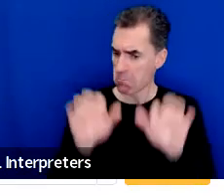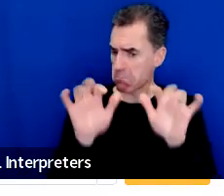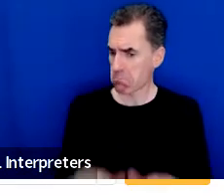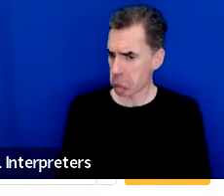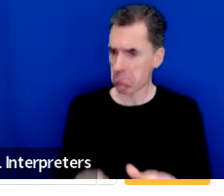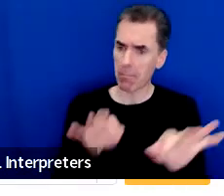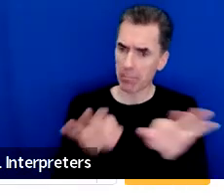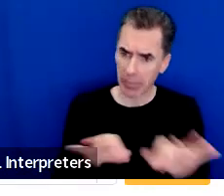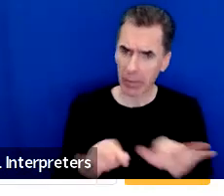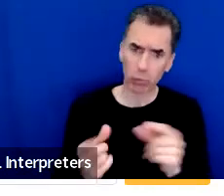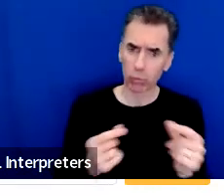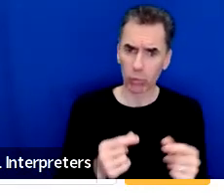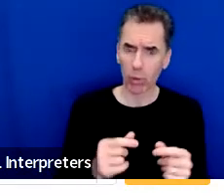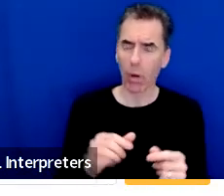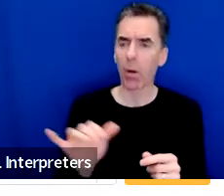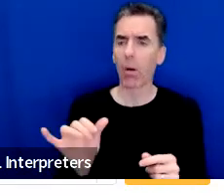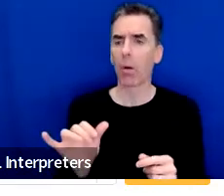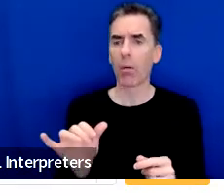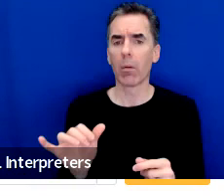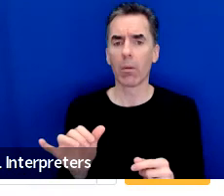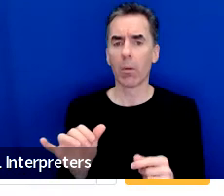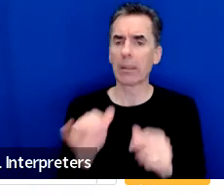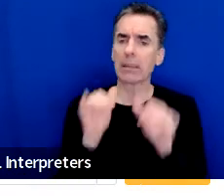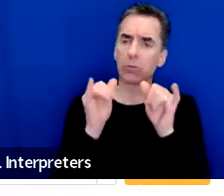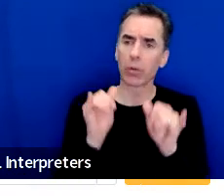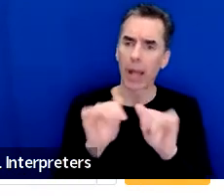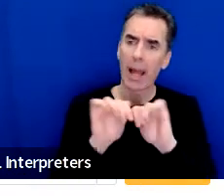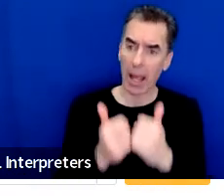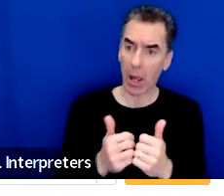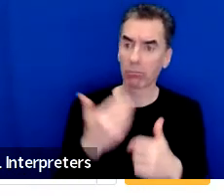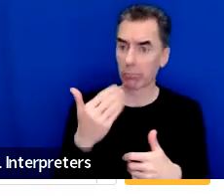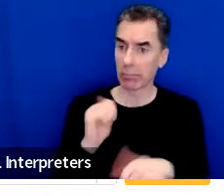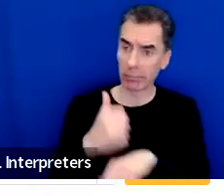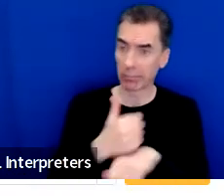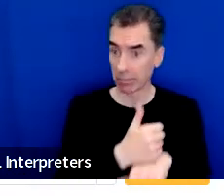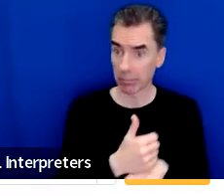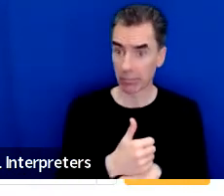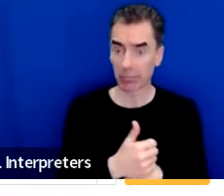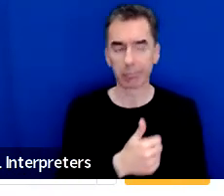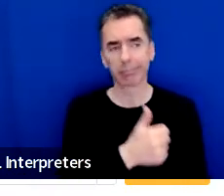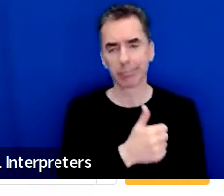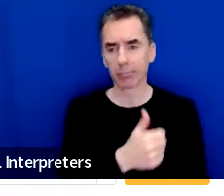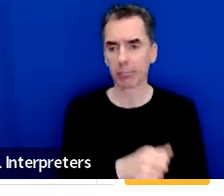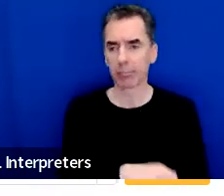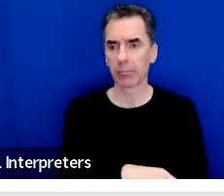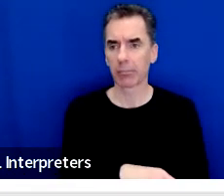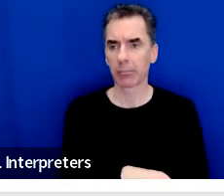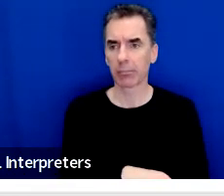Do you have the instructions on how to okay here? And actually I don't say I'm I don't I don't want to interrupt you,